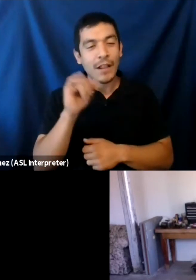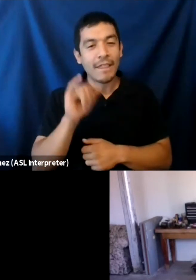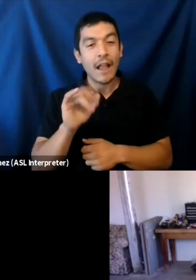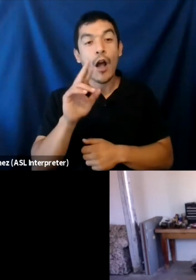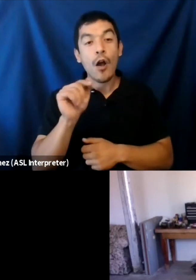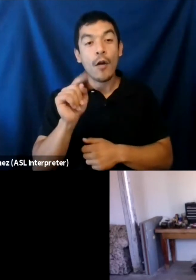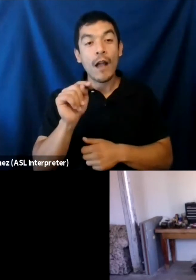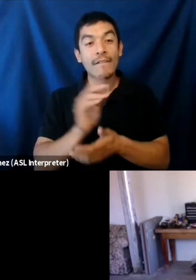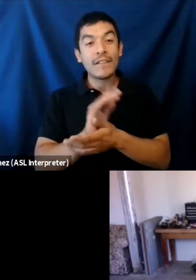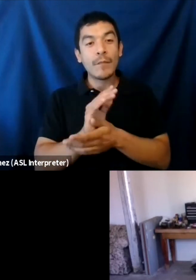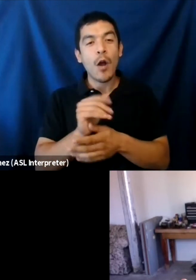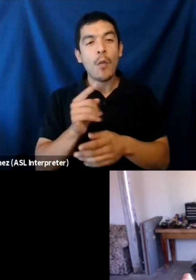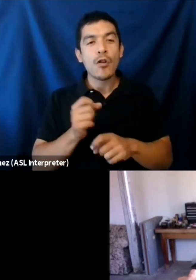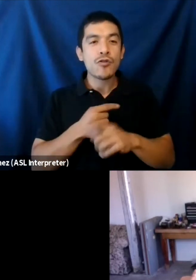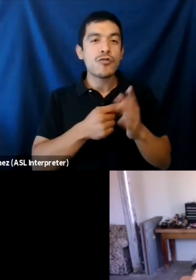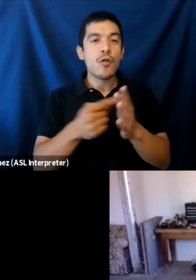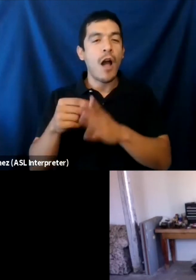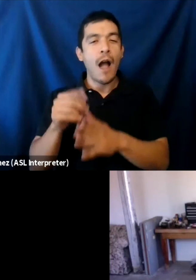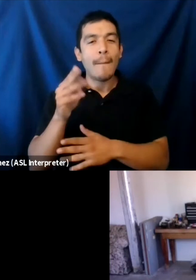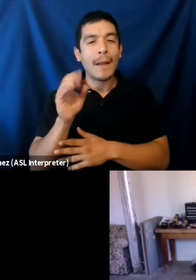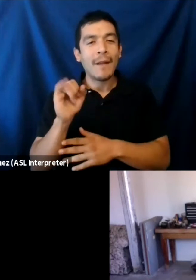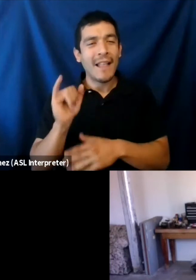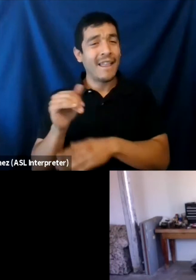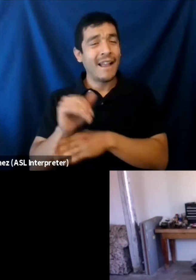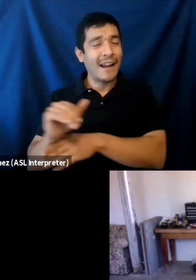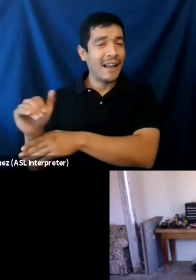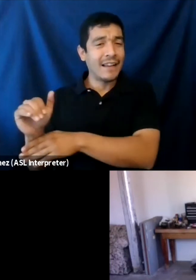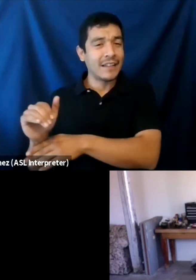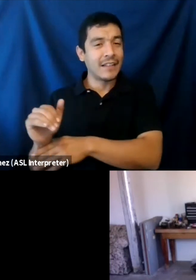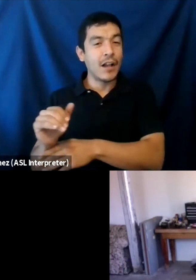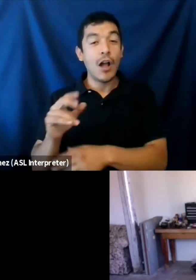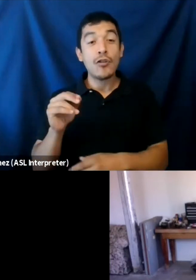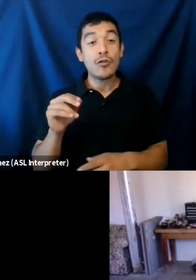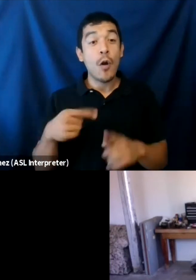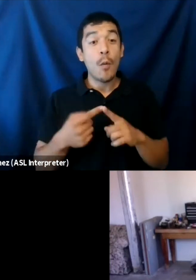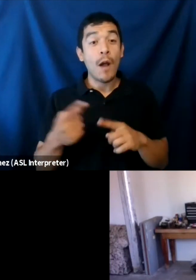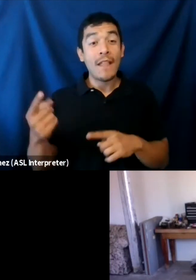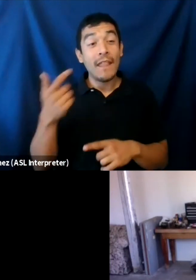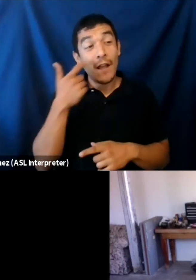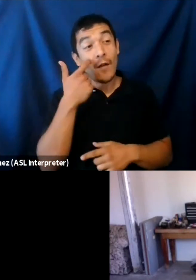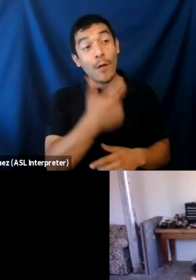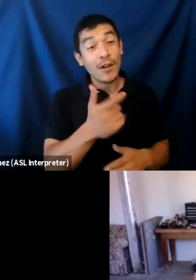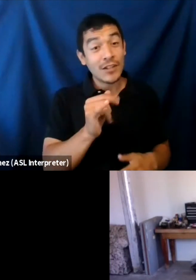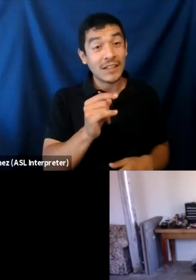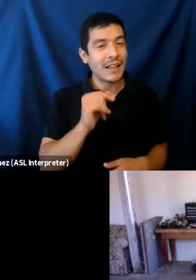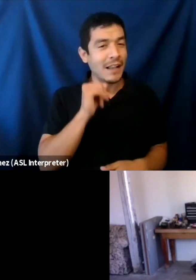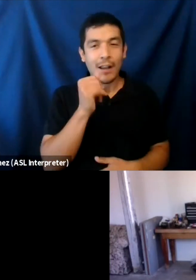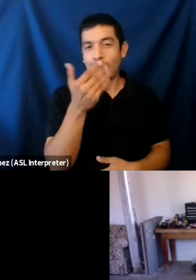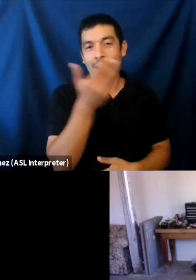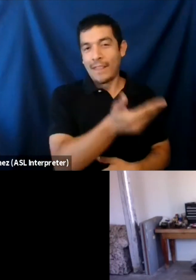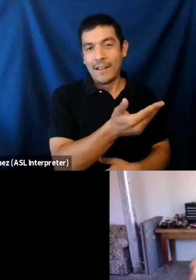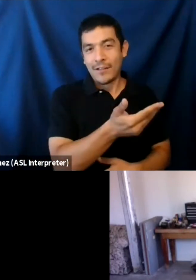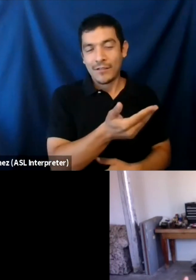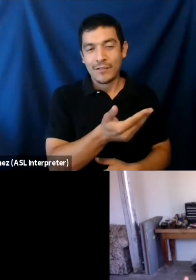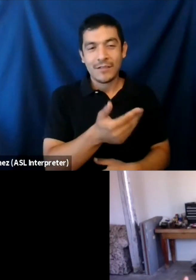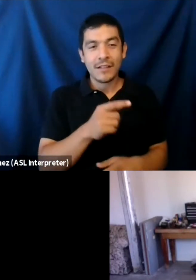was airing on PBS that night. And so inevitably when they tuned in to watch it, it wasn't on. So there, rather than saying,